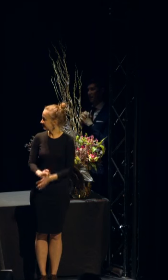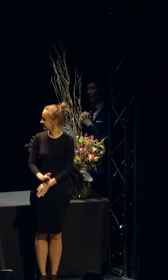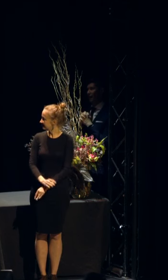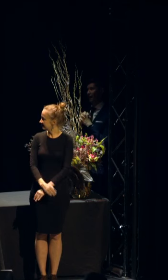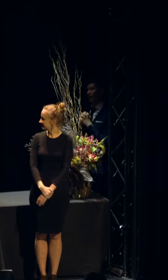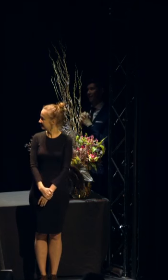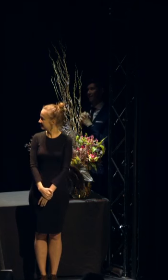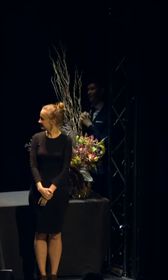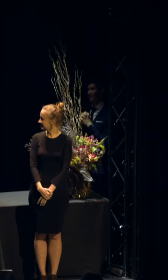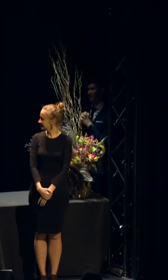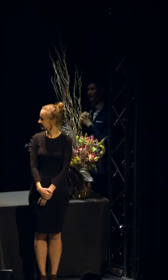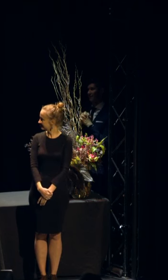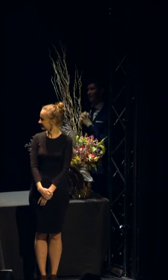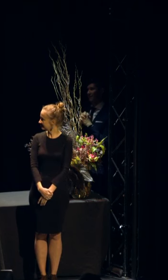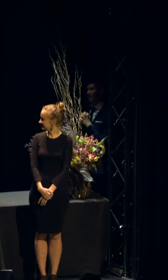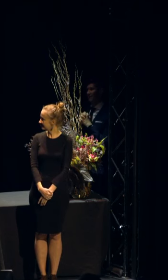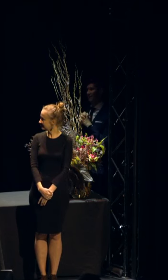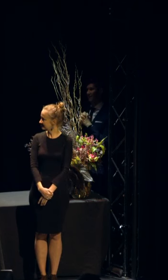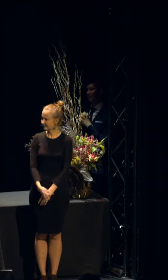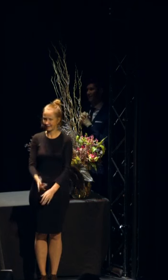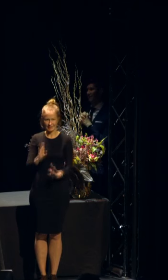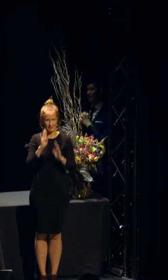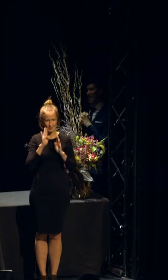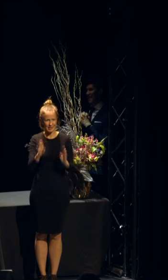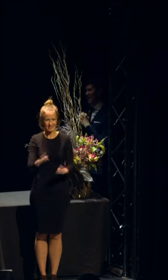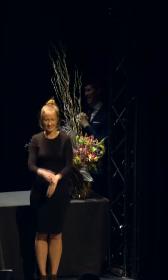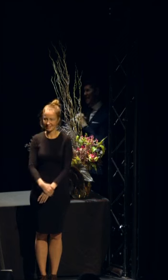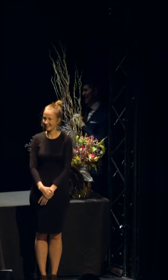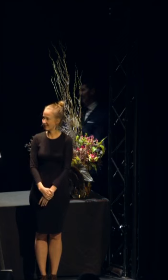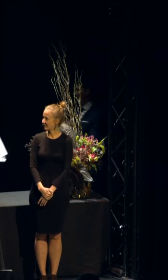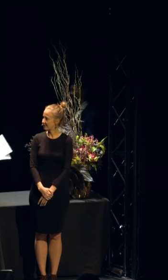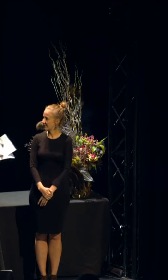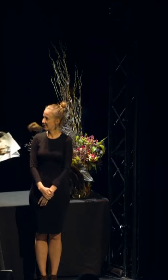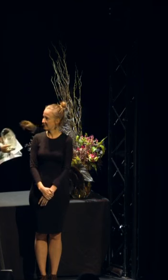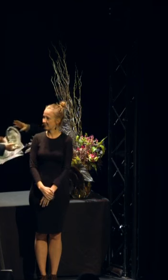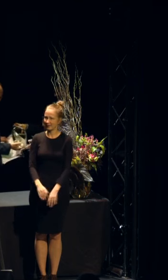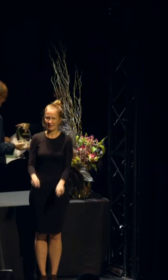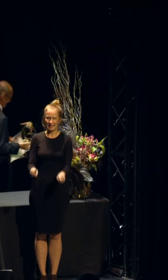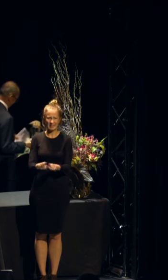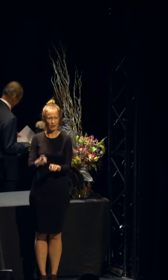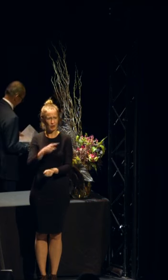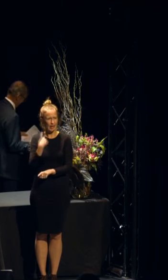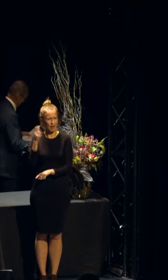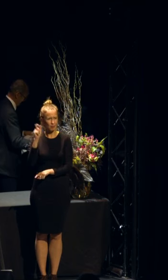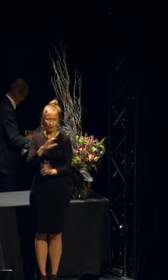It's exhausting, looking at that.